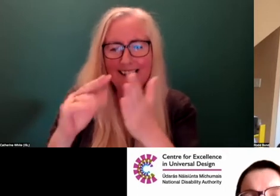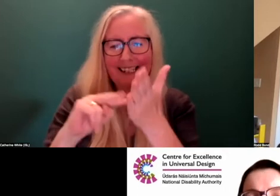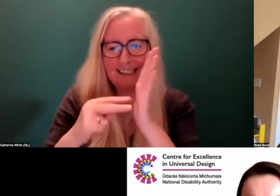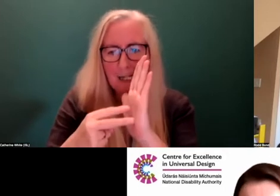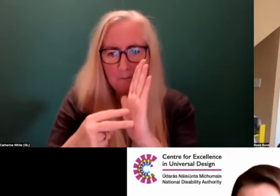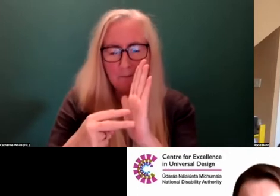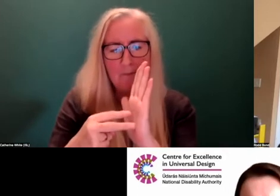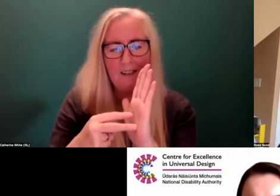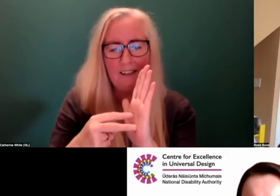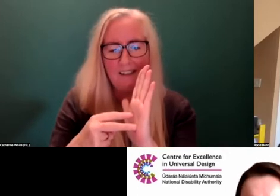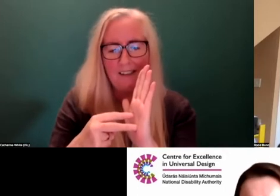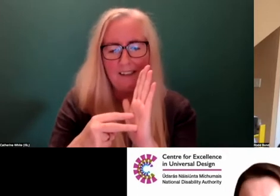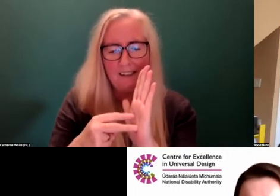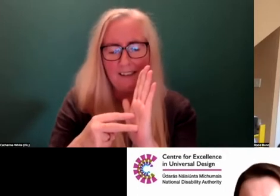It's a housing scheme for four.